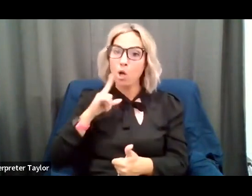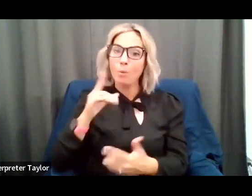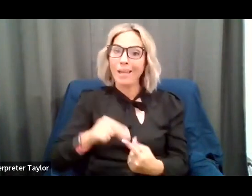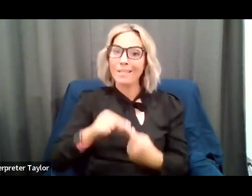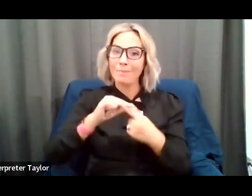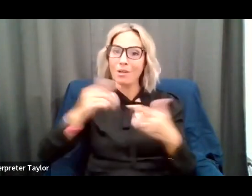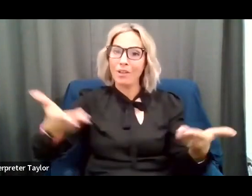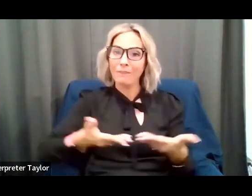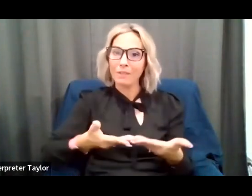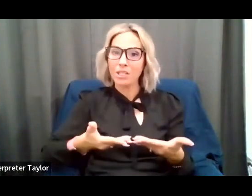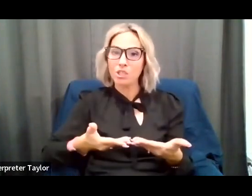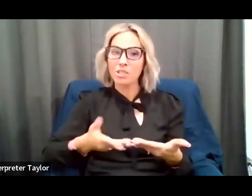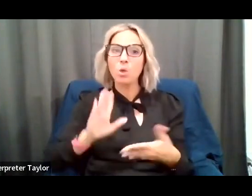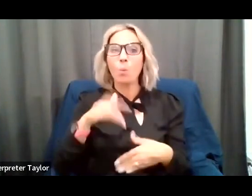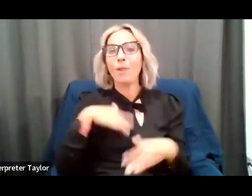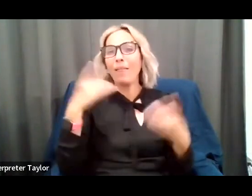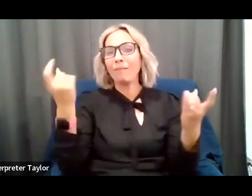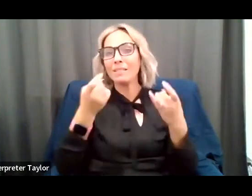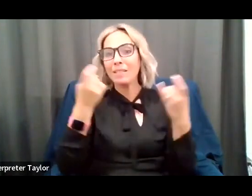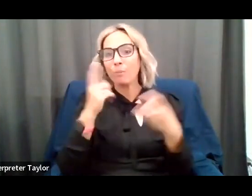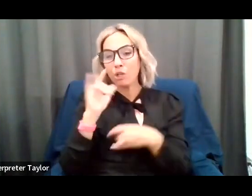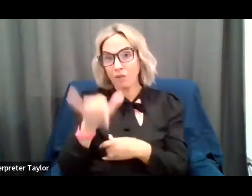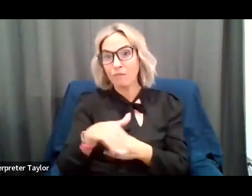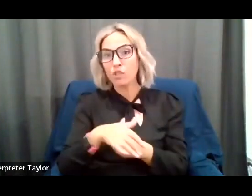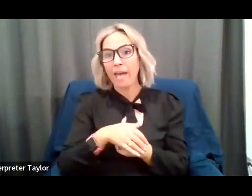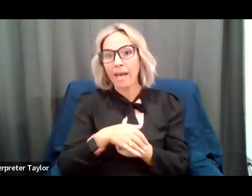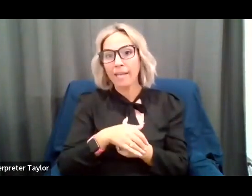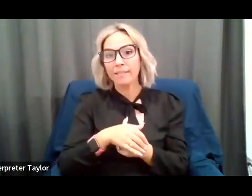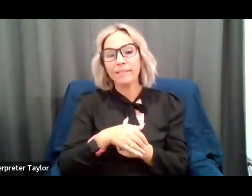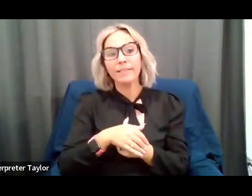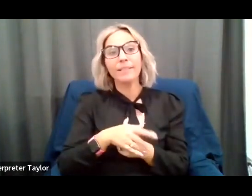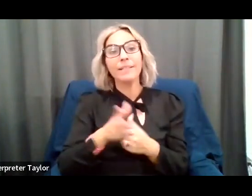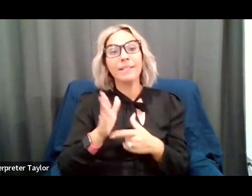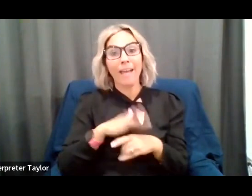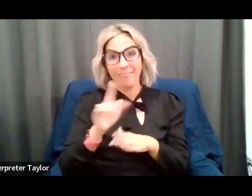we'll be having a celebration for that. At that time, we will also have